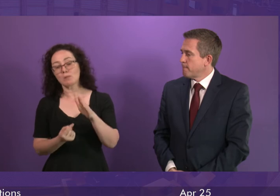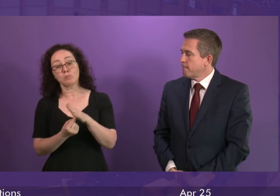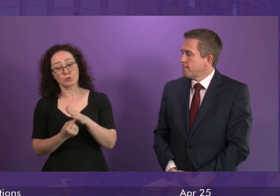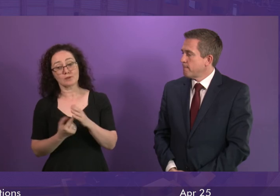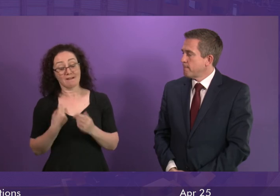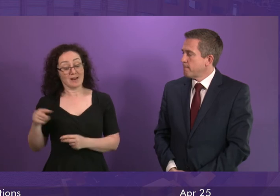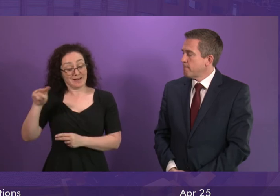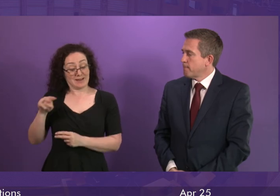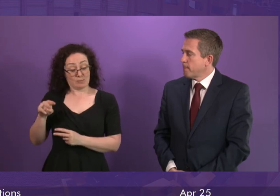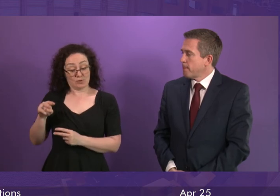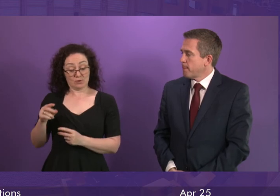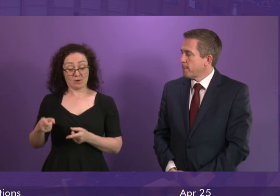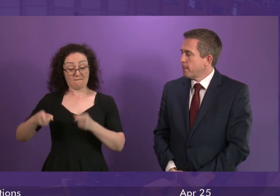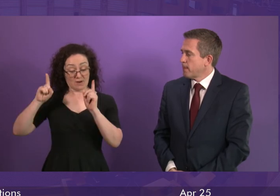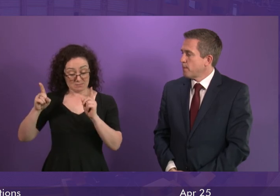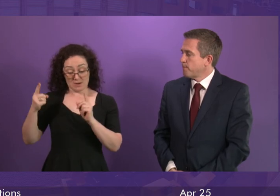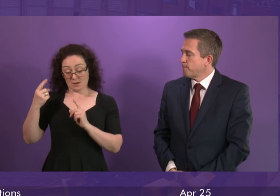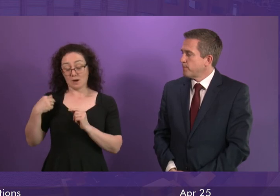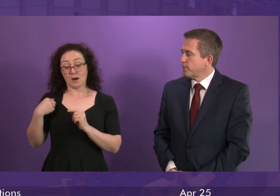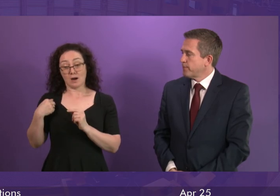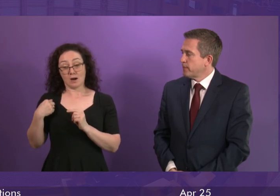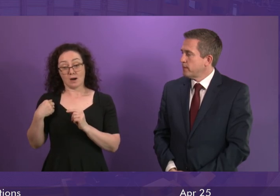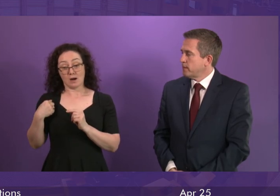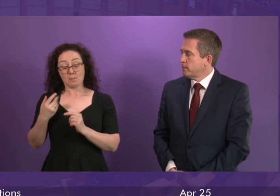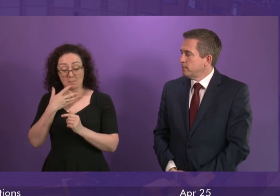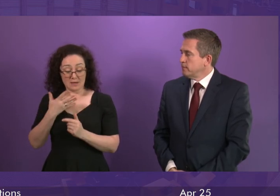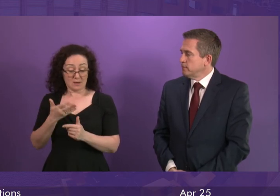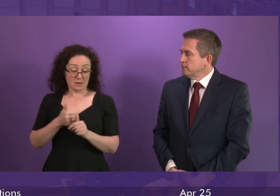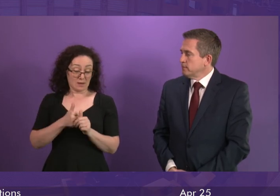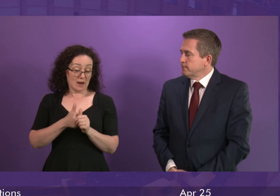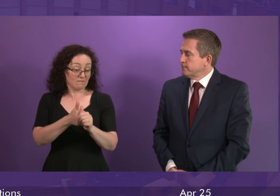advises me that the providers of initial teacher education were at the recent summit on autism.